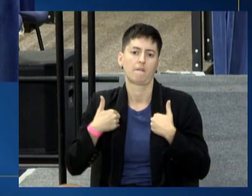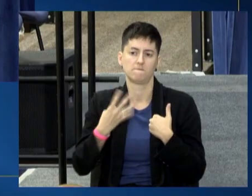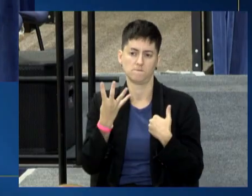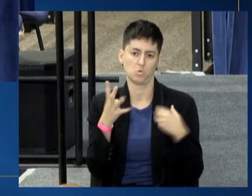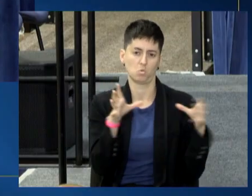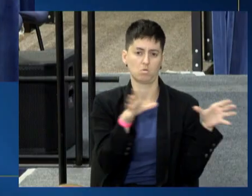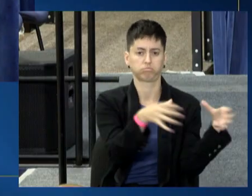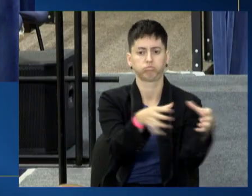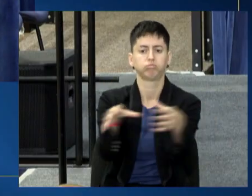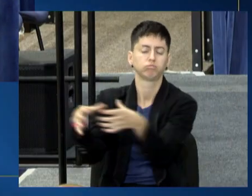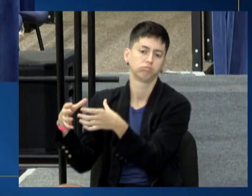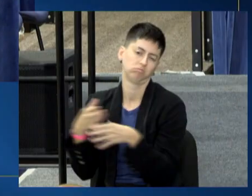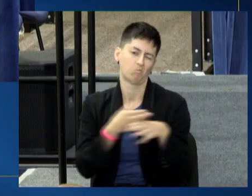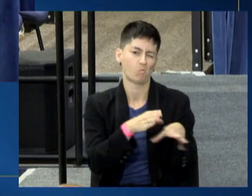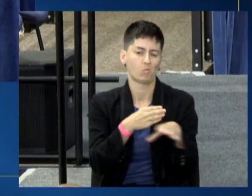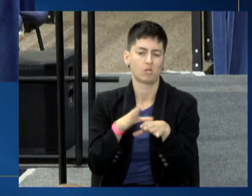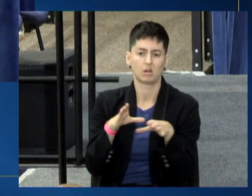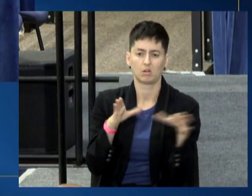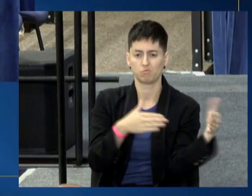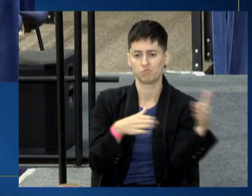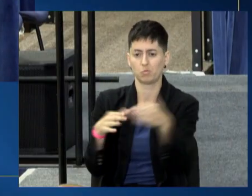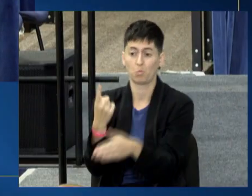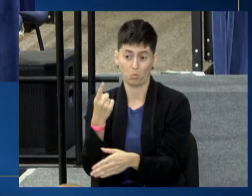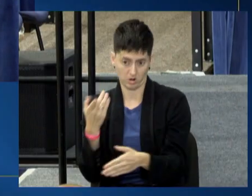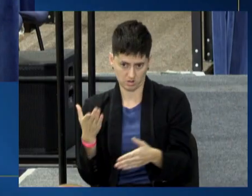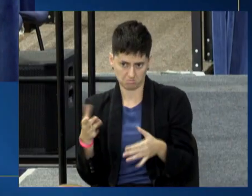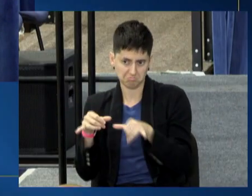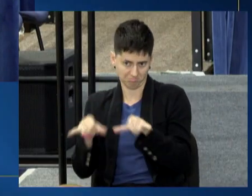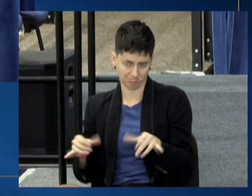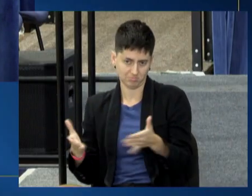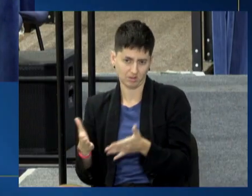three will be escorted into different rooms. Hopefully, by now, you've selected which one